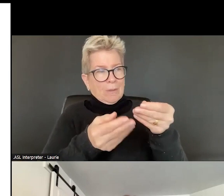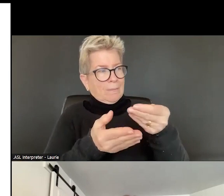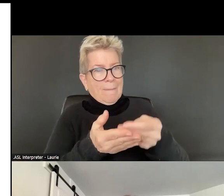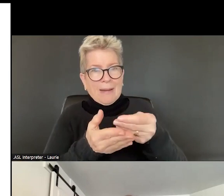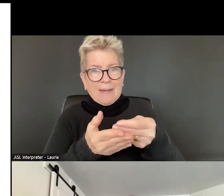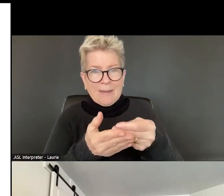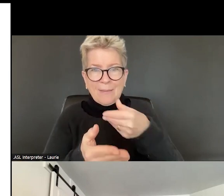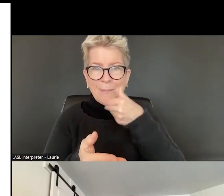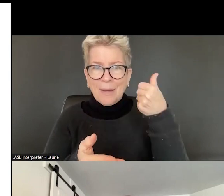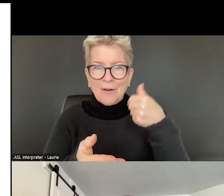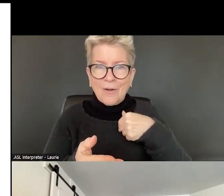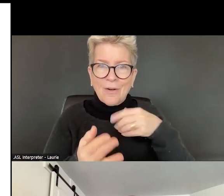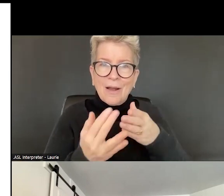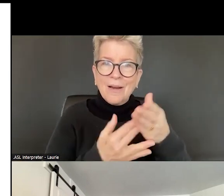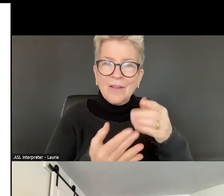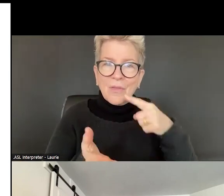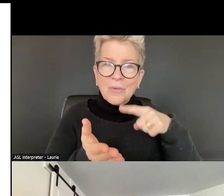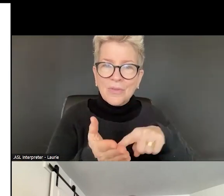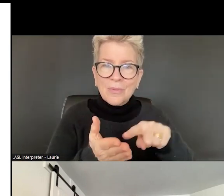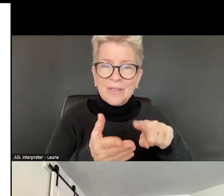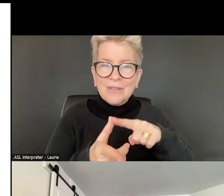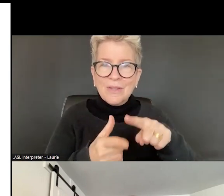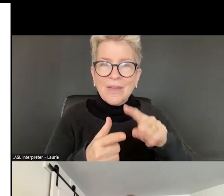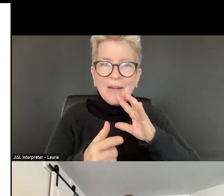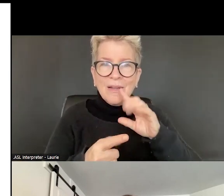I'm going to talk to you about just the landscape of high school financial education